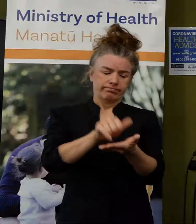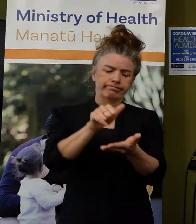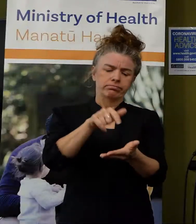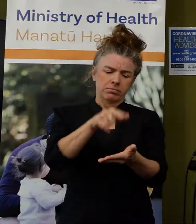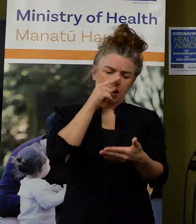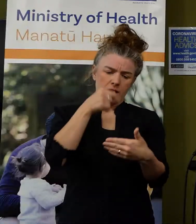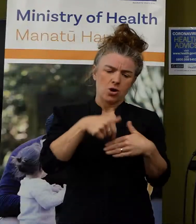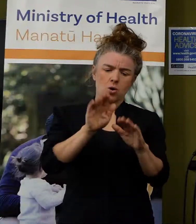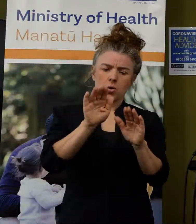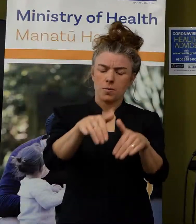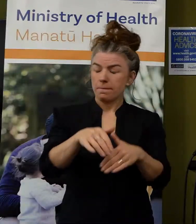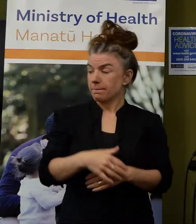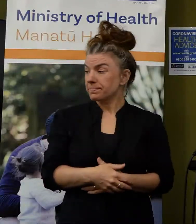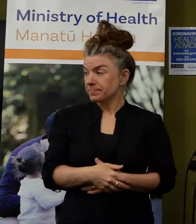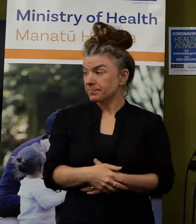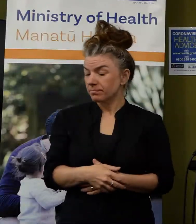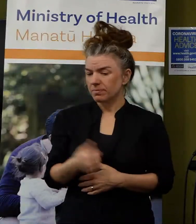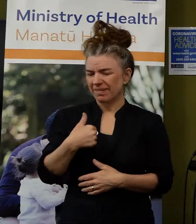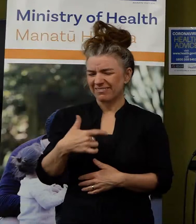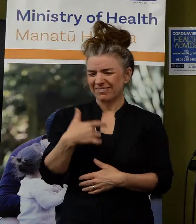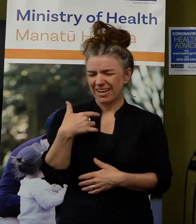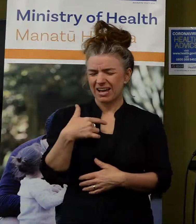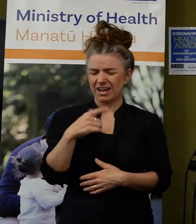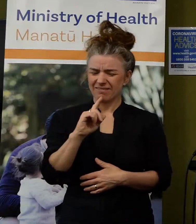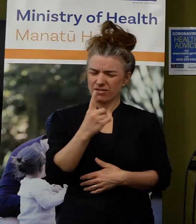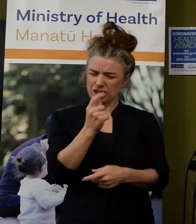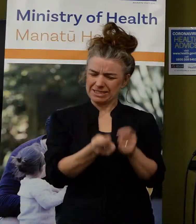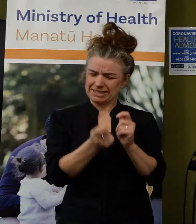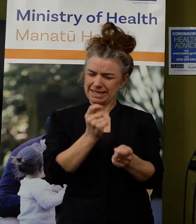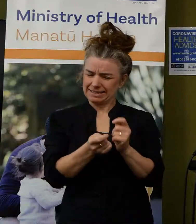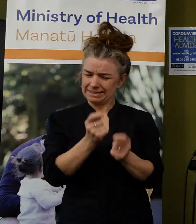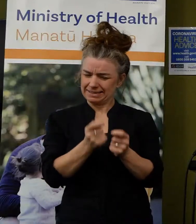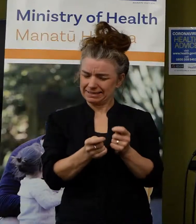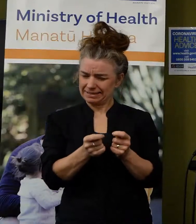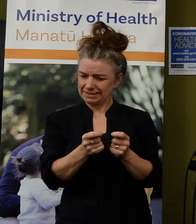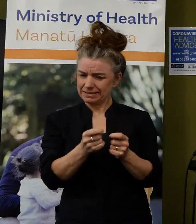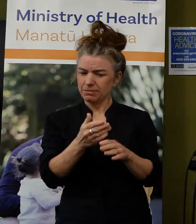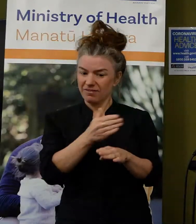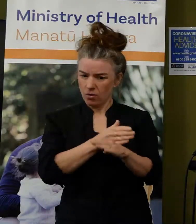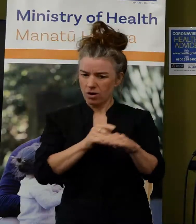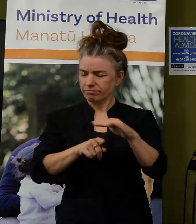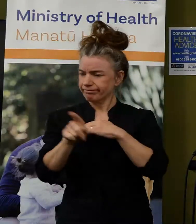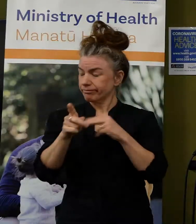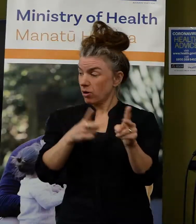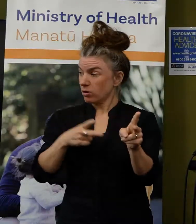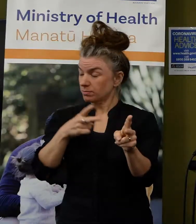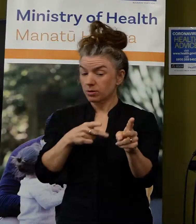I have a strong suspicion they'll be tested before they leave. But those people, when they travel back to New Zealand,